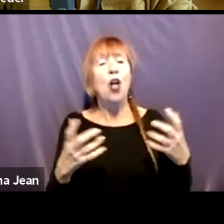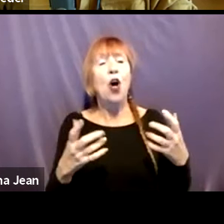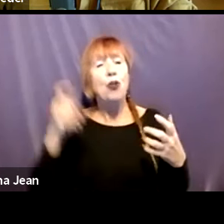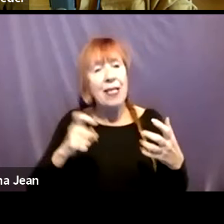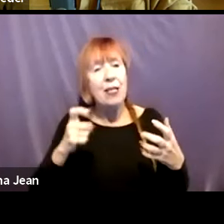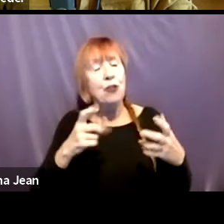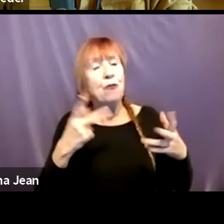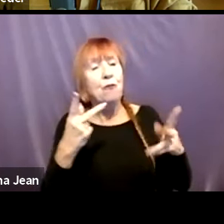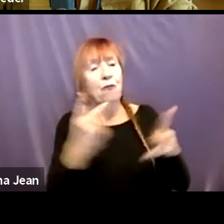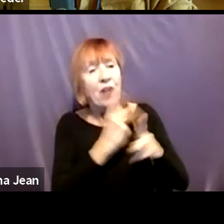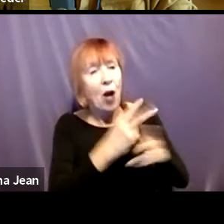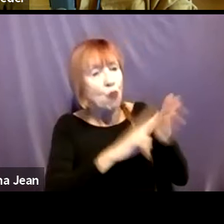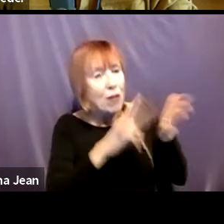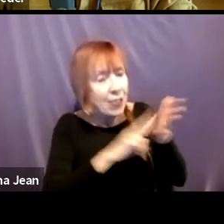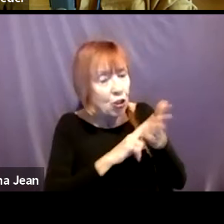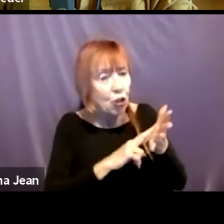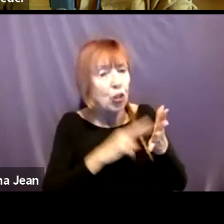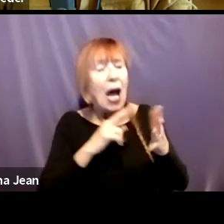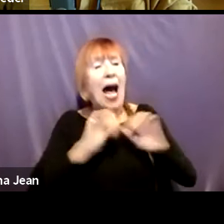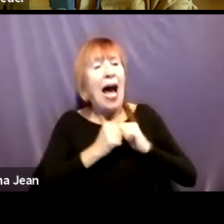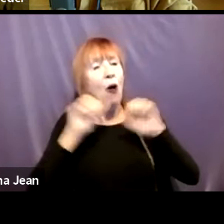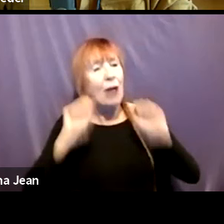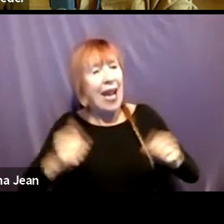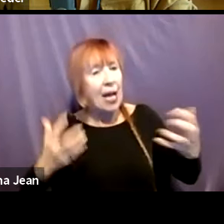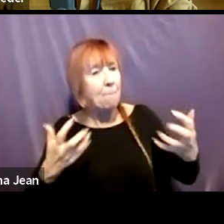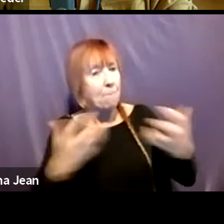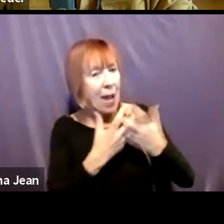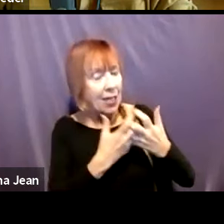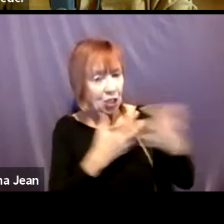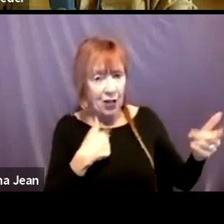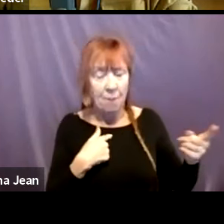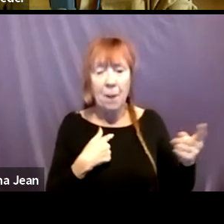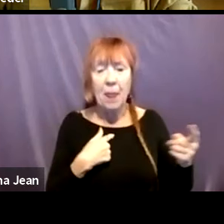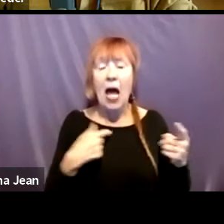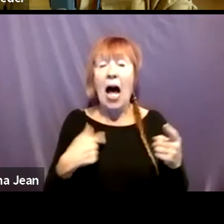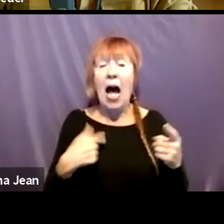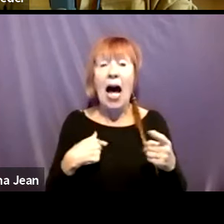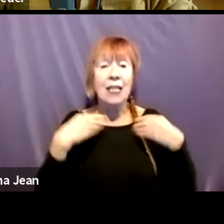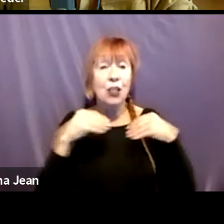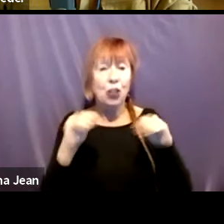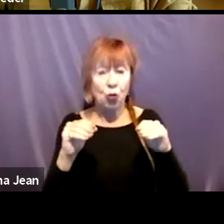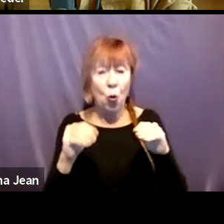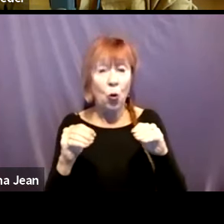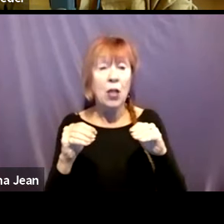I remember, I sold a movie to TV One, "Dear Santa, I Need a Date". It's a feature.